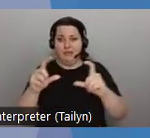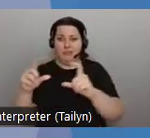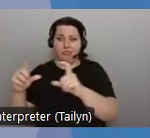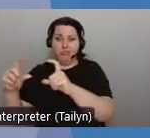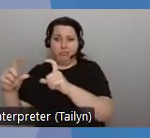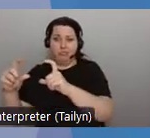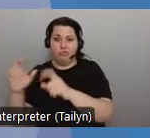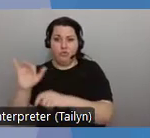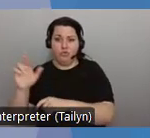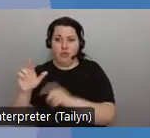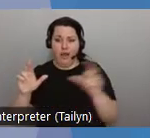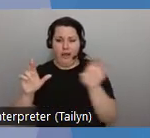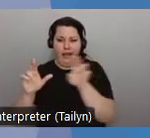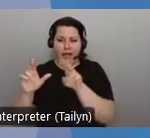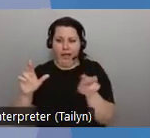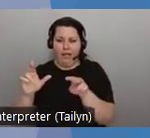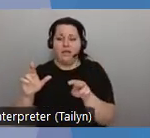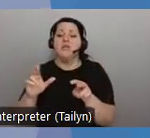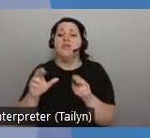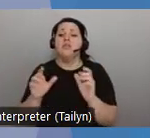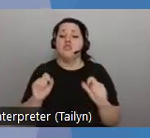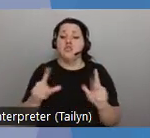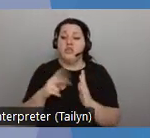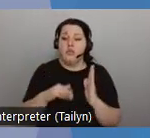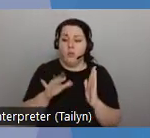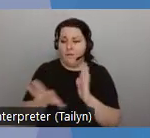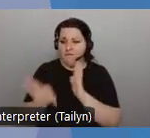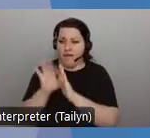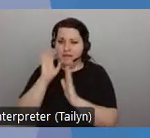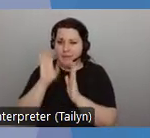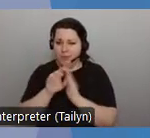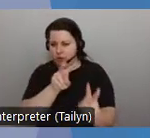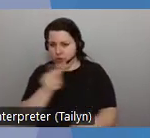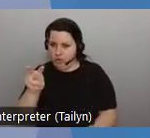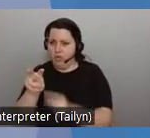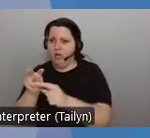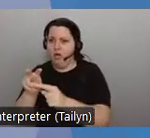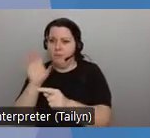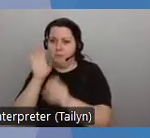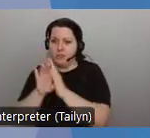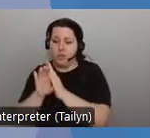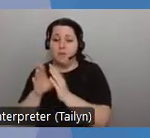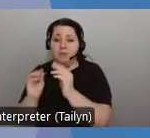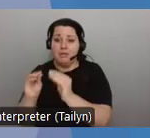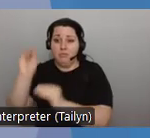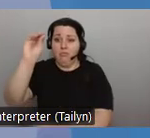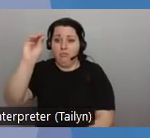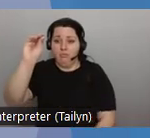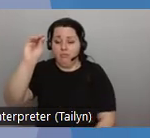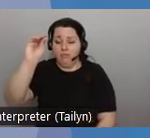that even though visually you see that image floating to the right of the paragraph the screen reader is going to